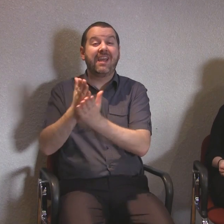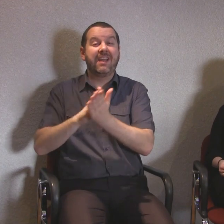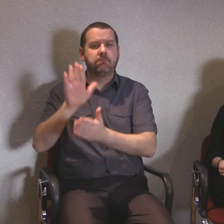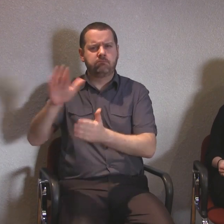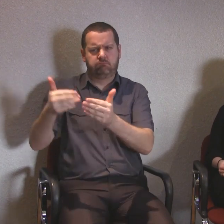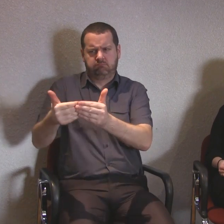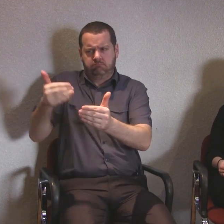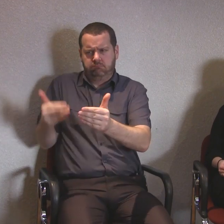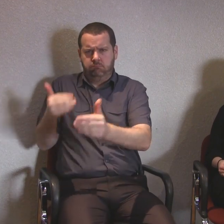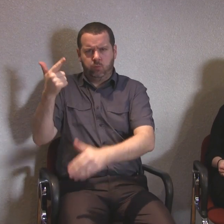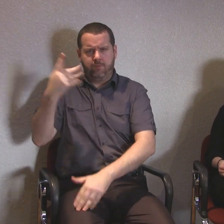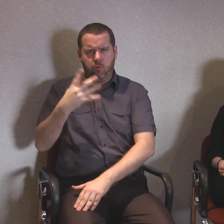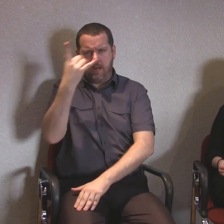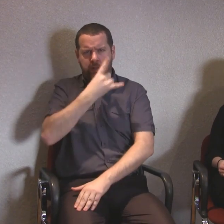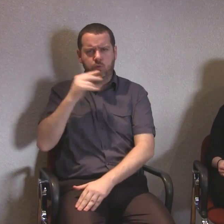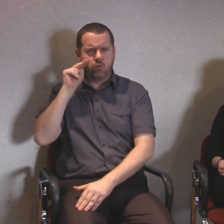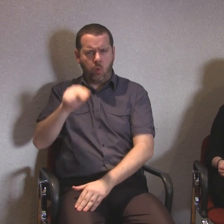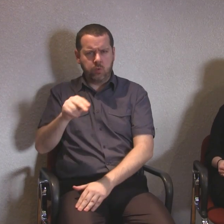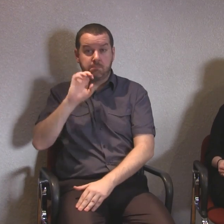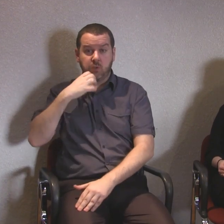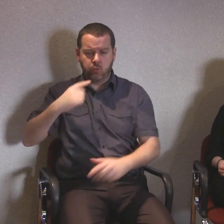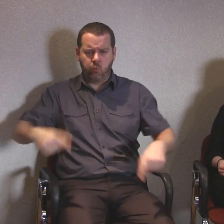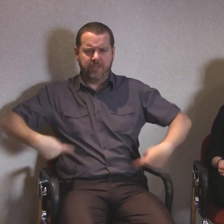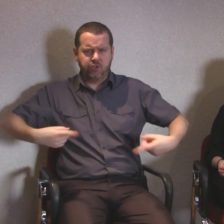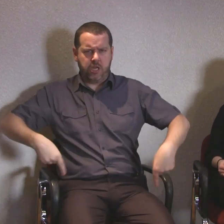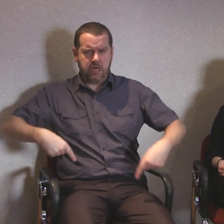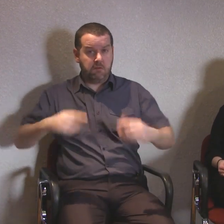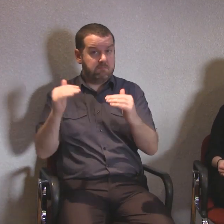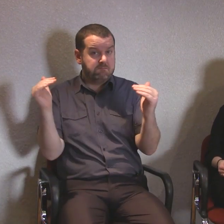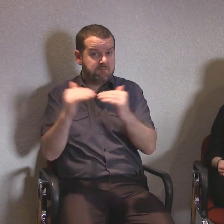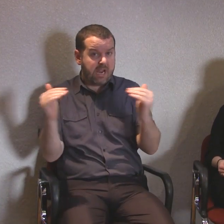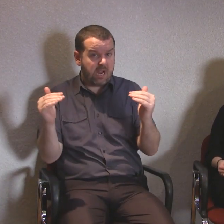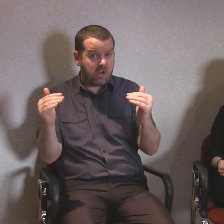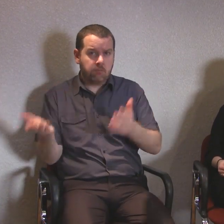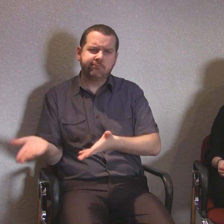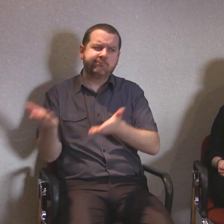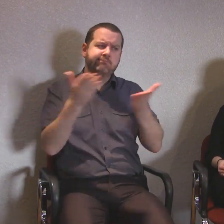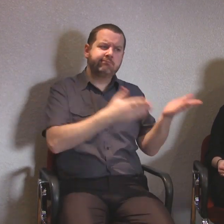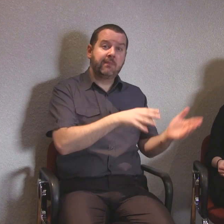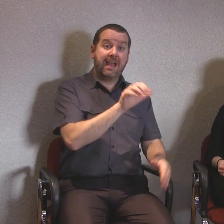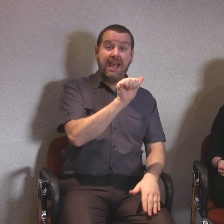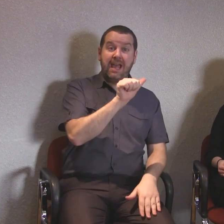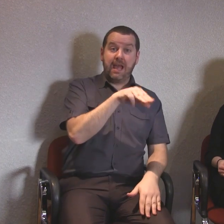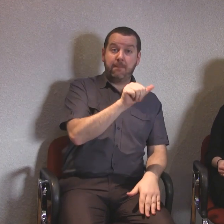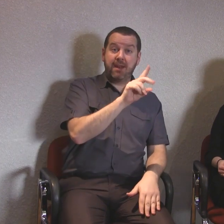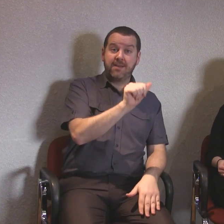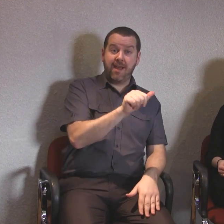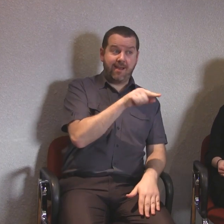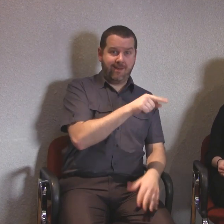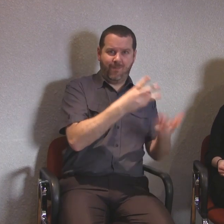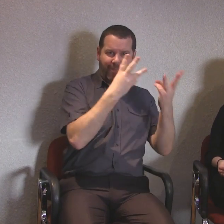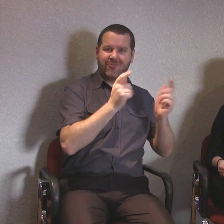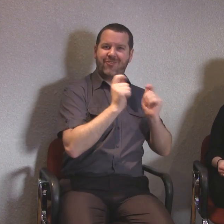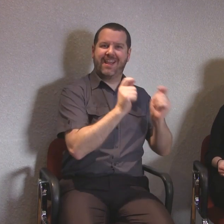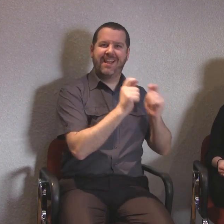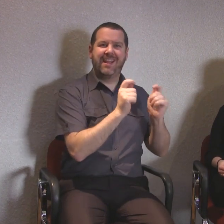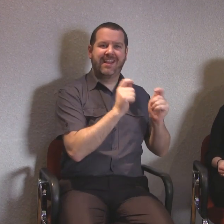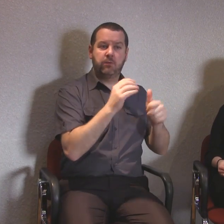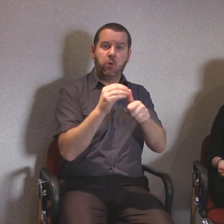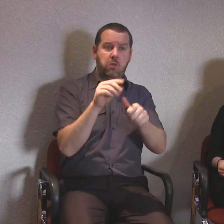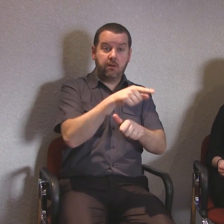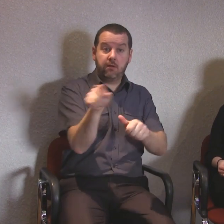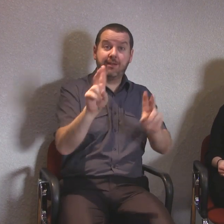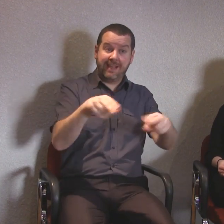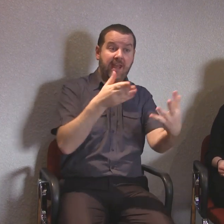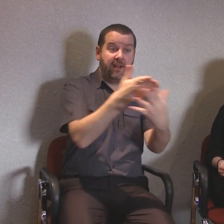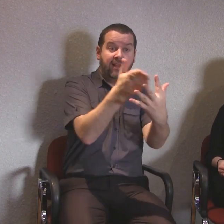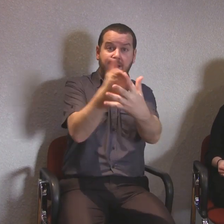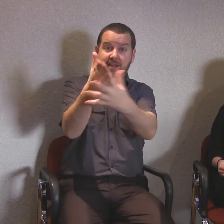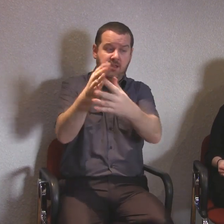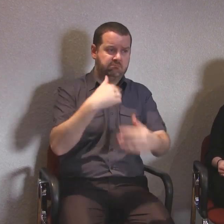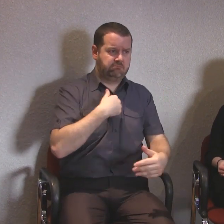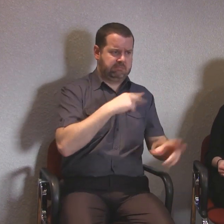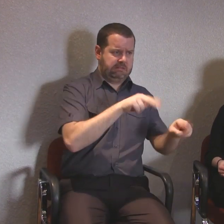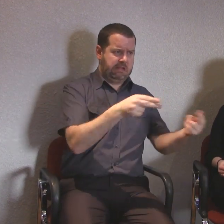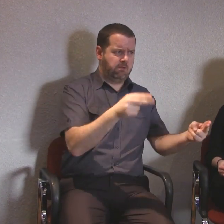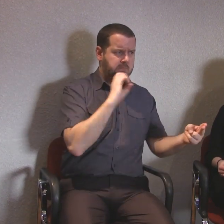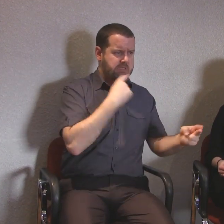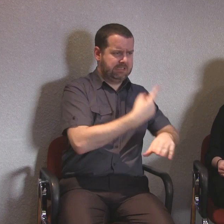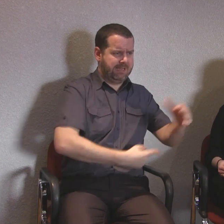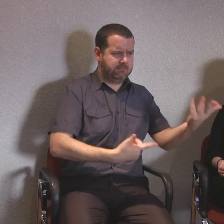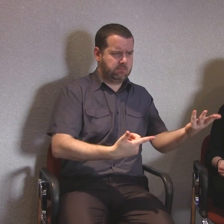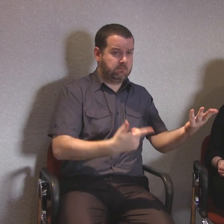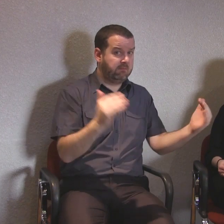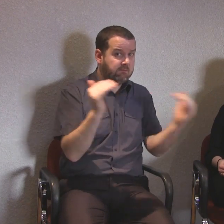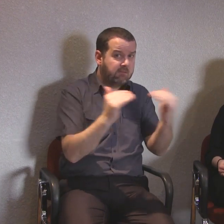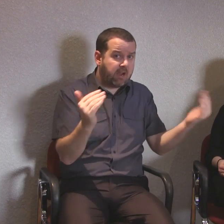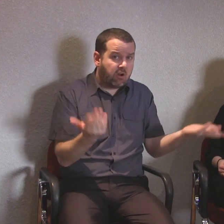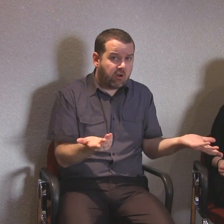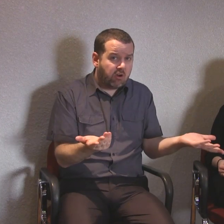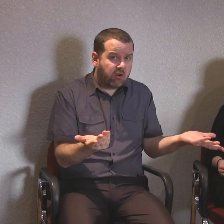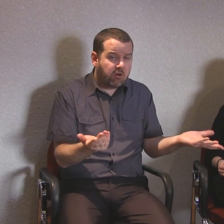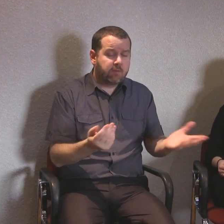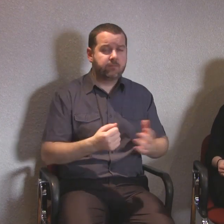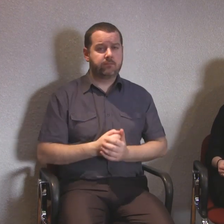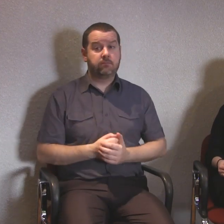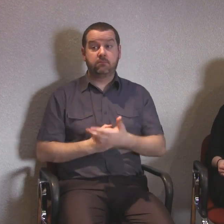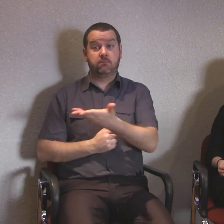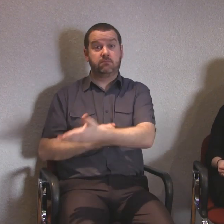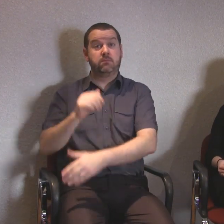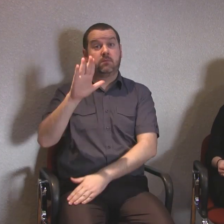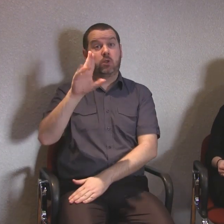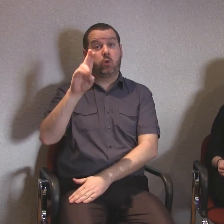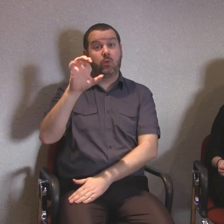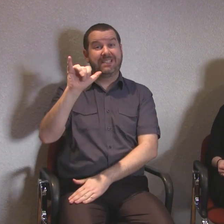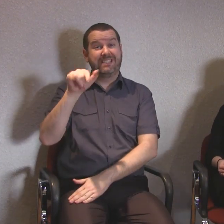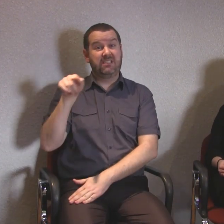Is it fair that someone with a disability can't access the same training programs are others?